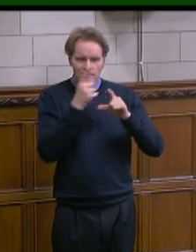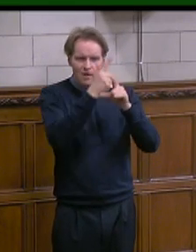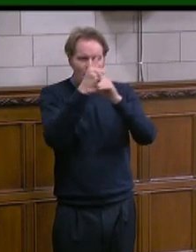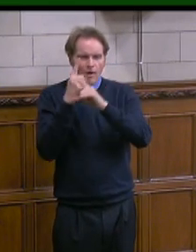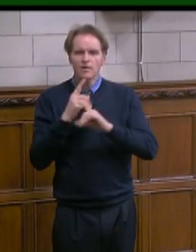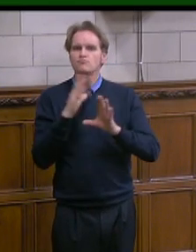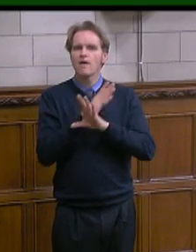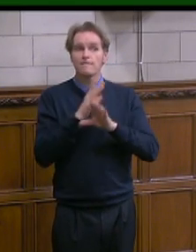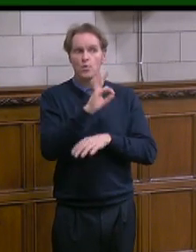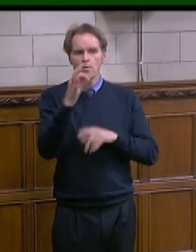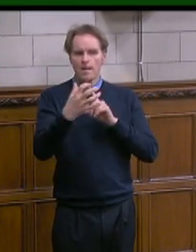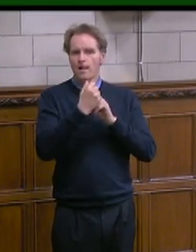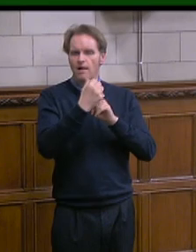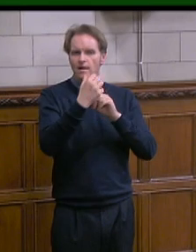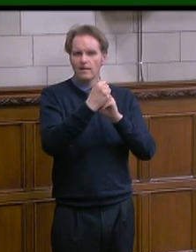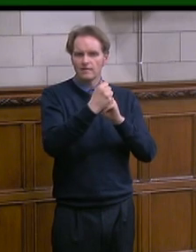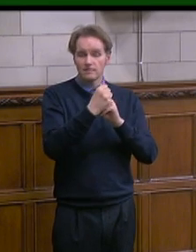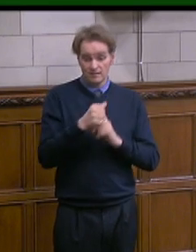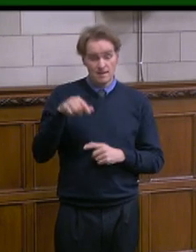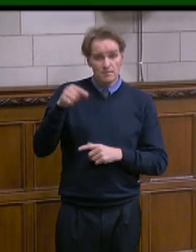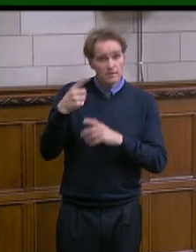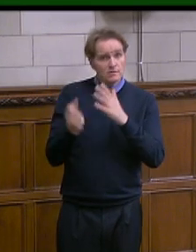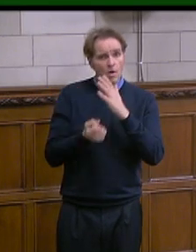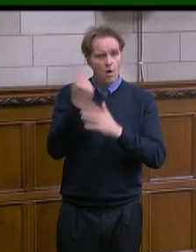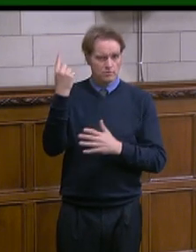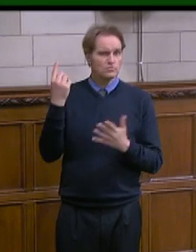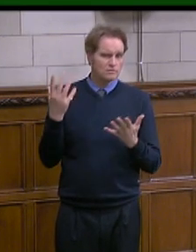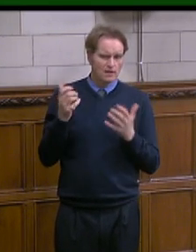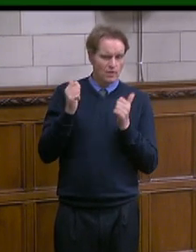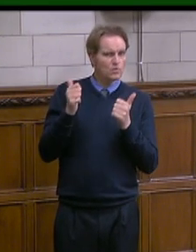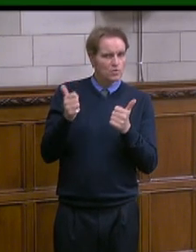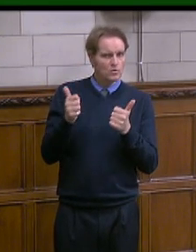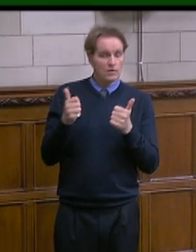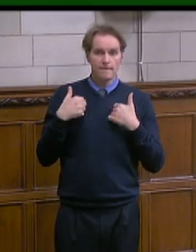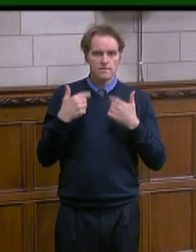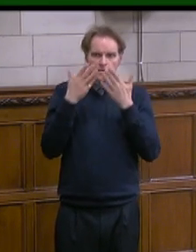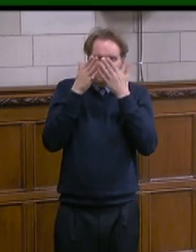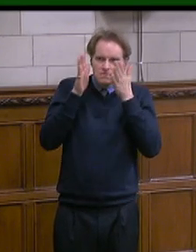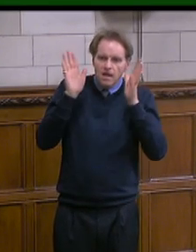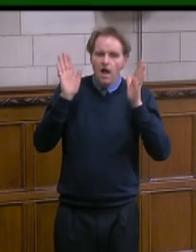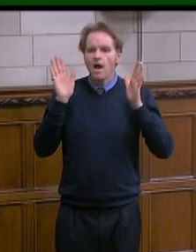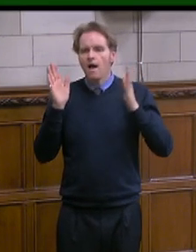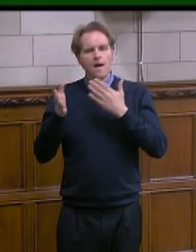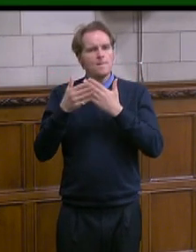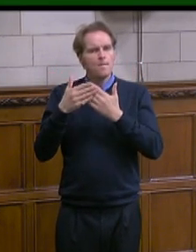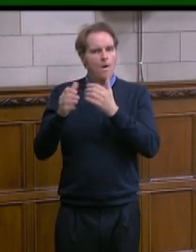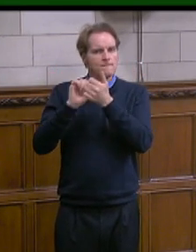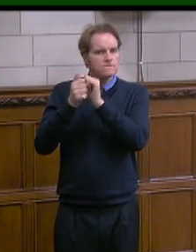It opened doors for me; I made new friends, and I make new friends wherever I go now.